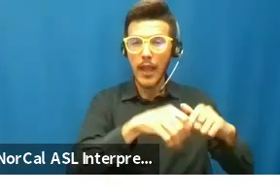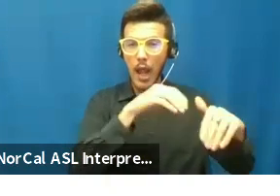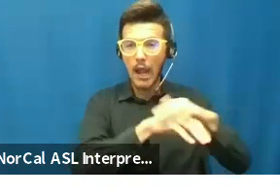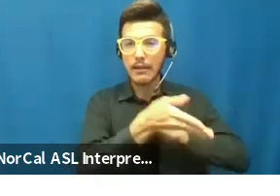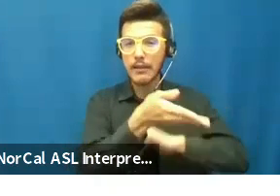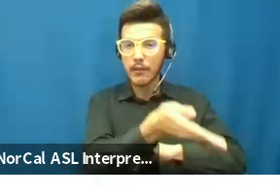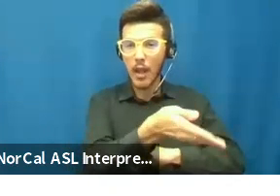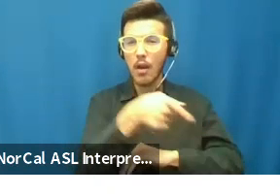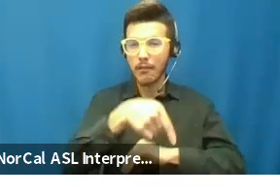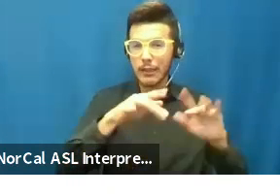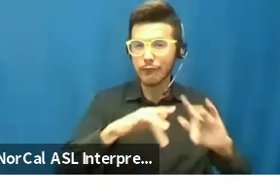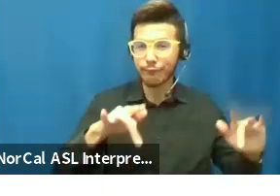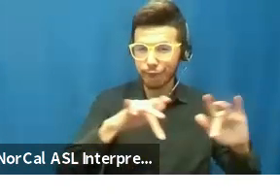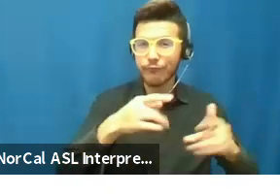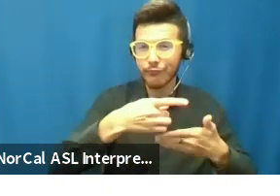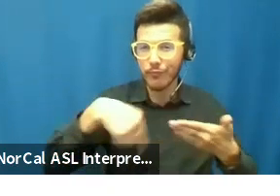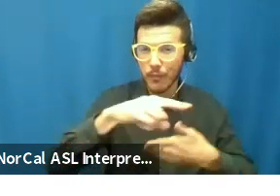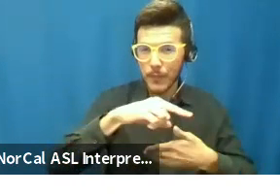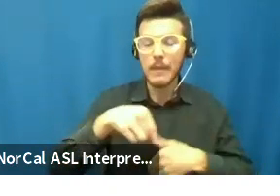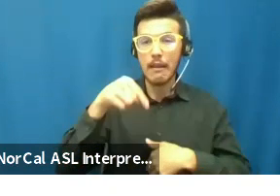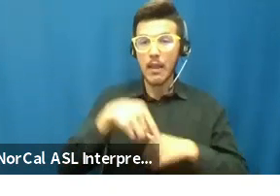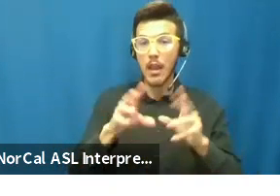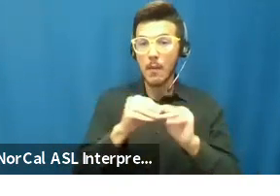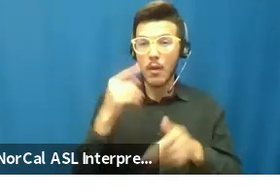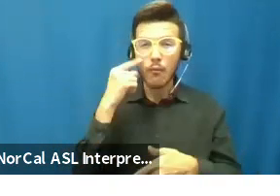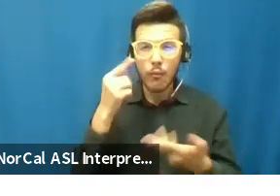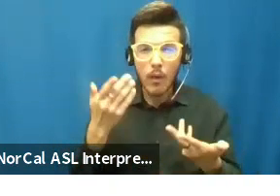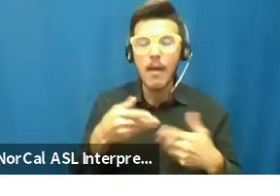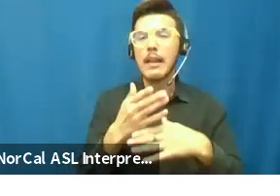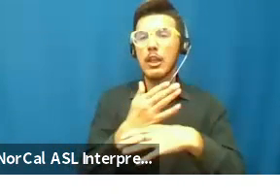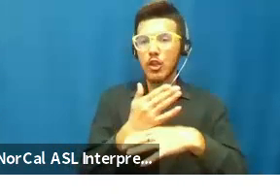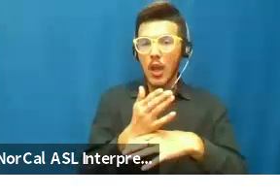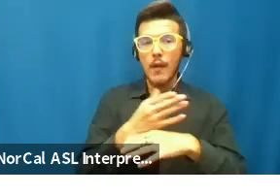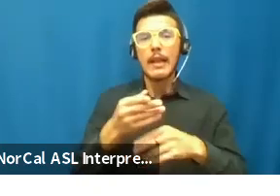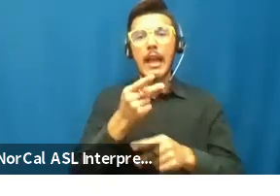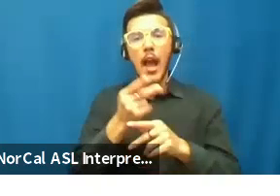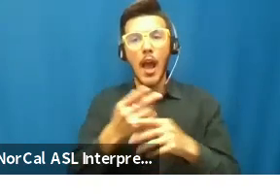Series is intended to share issues in promising practices in healthcare accessibility for people